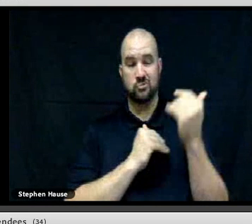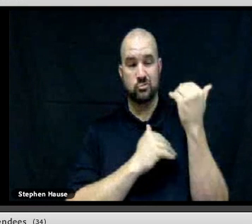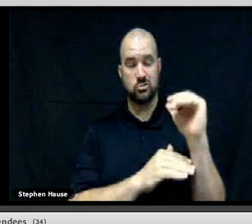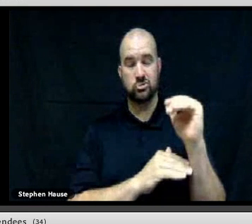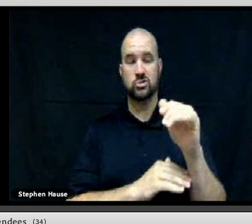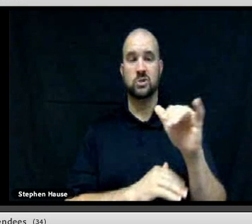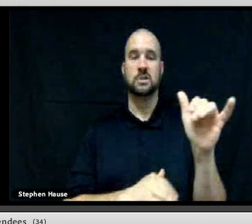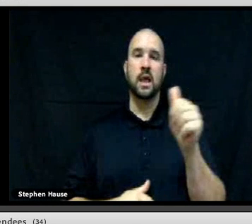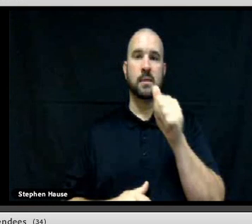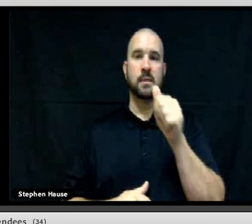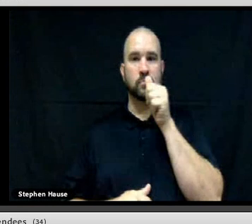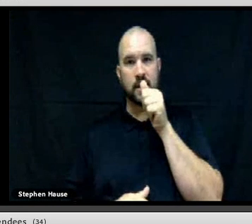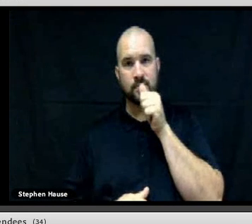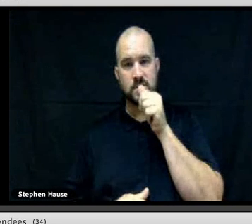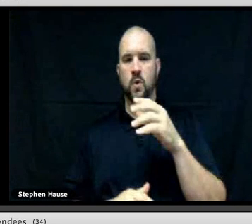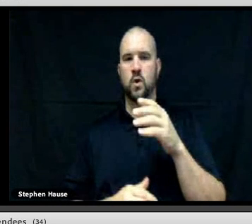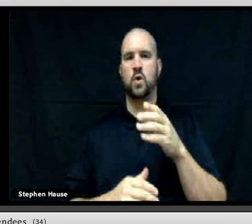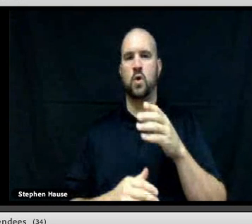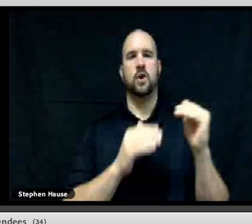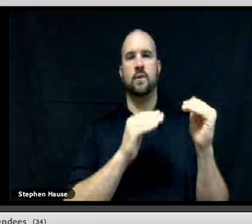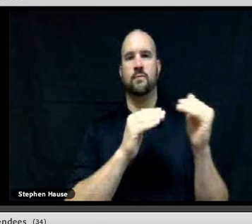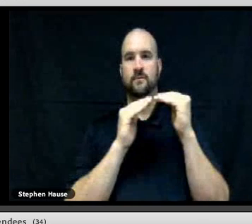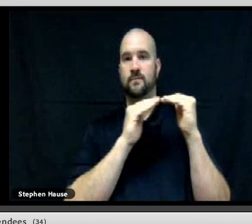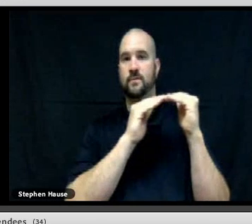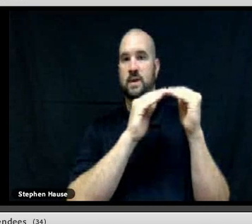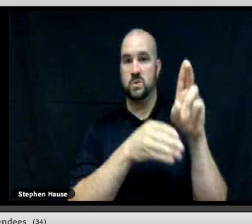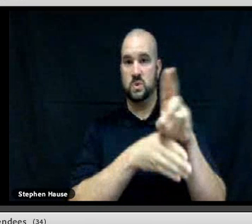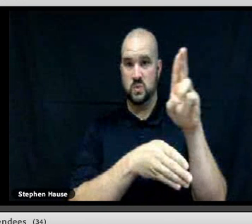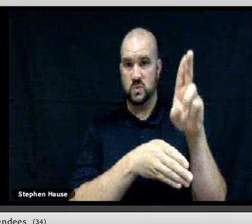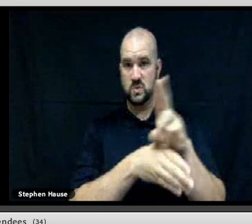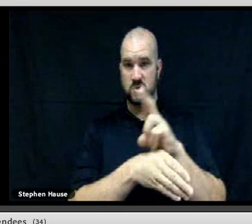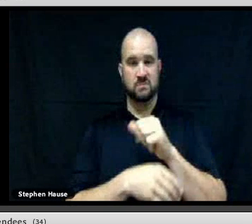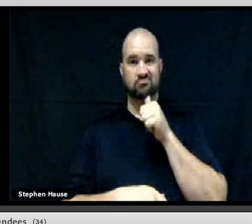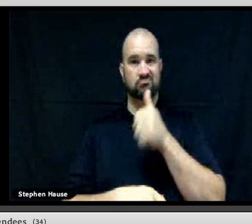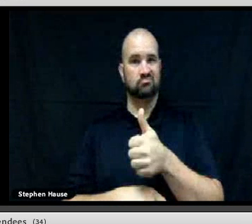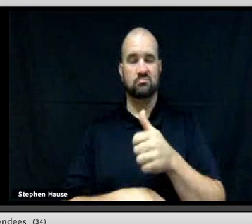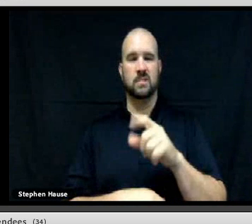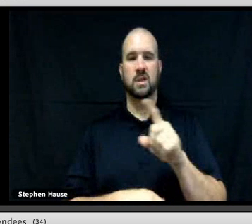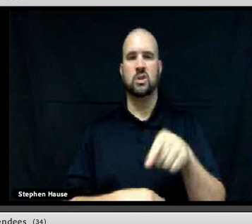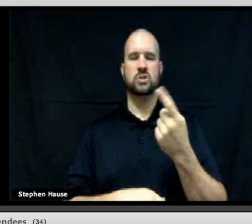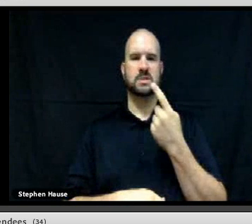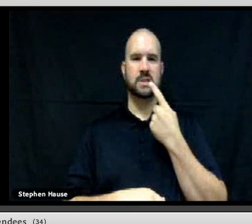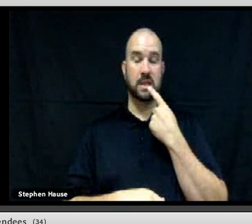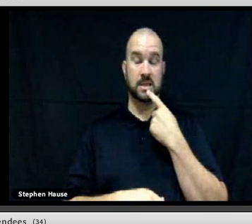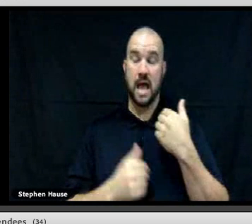It just says whether or not the object is in copyright or what the copyright evaluation of that object is.